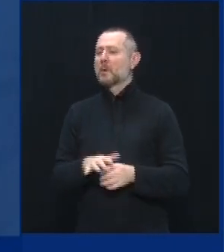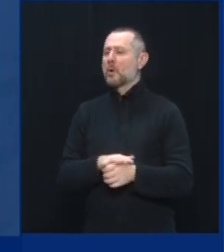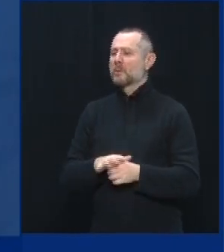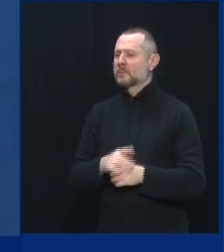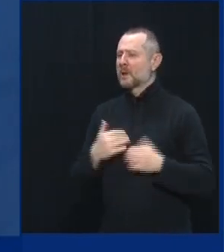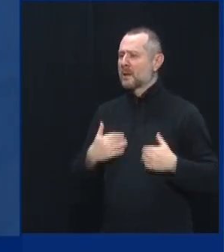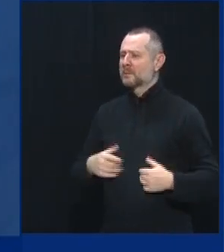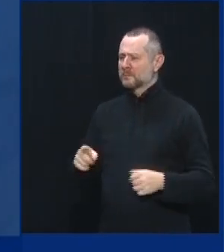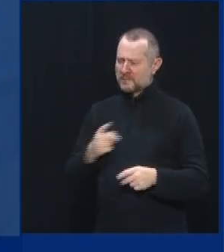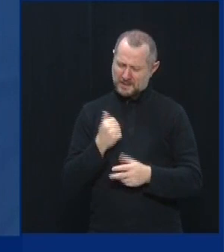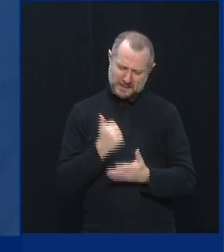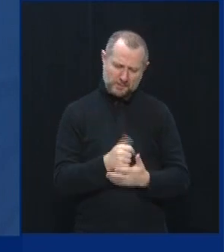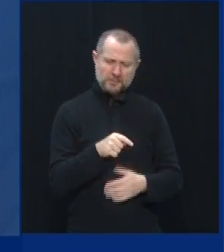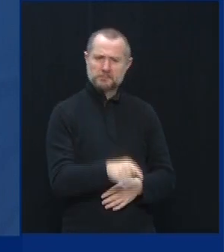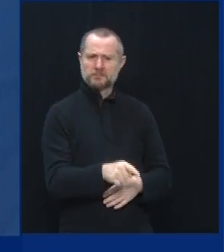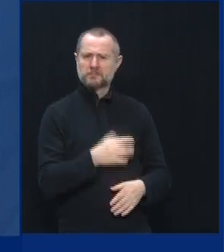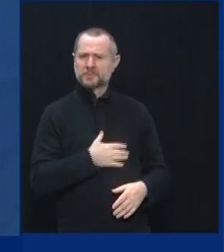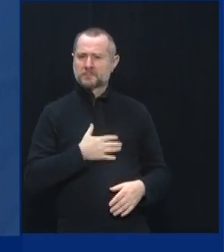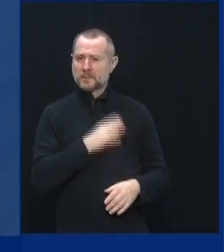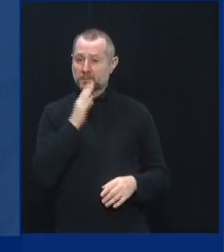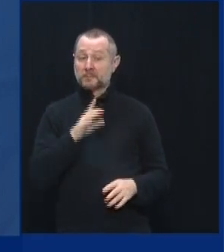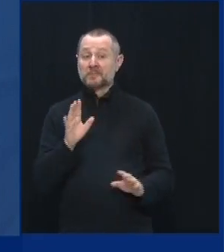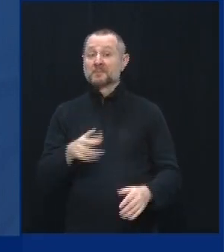A SIGNIFICANT OUTBREAK IN COVID AGAIN. SO PLEASE LOCAL HEALTH